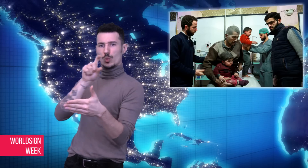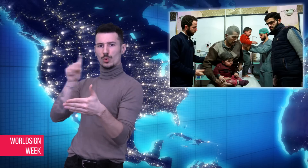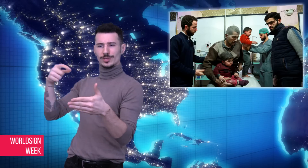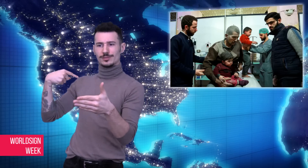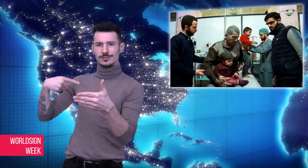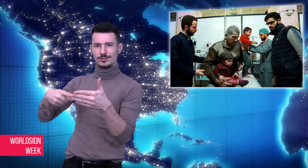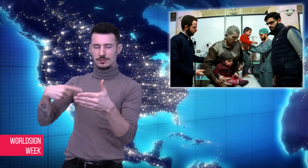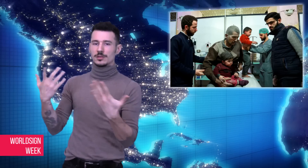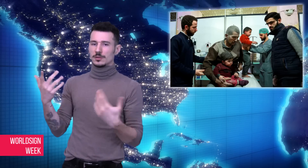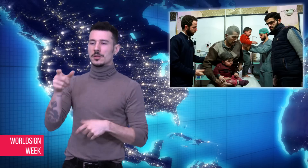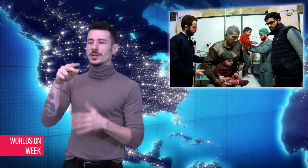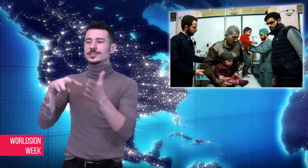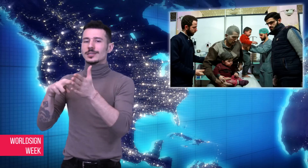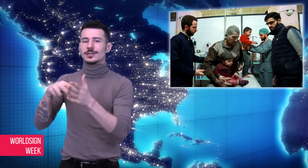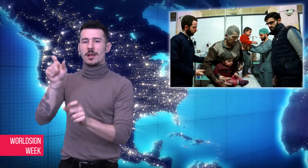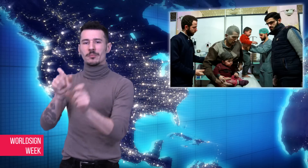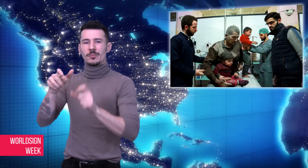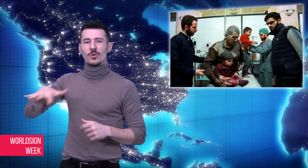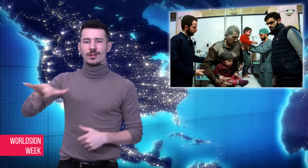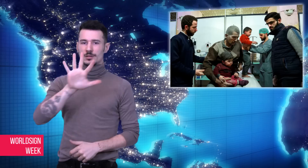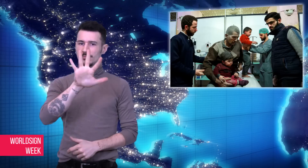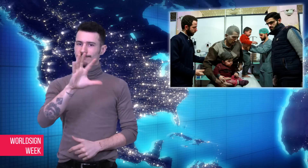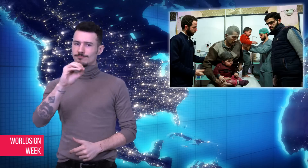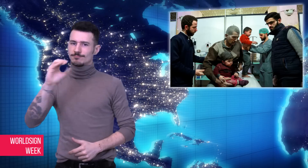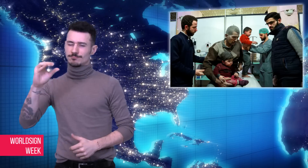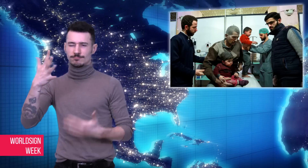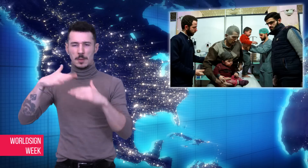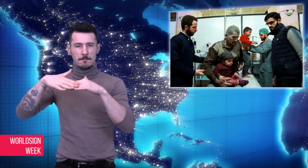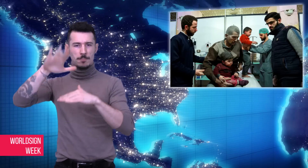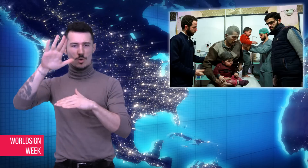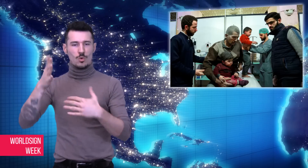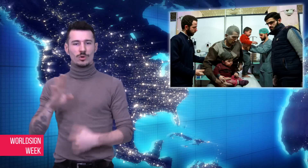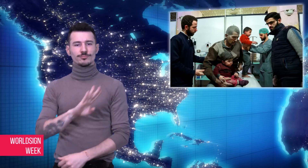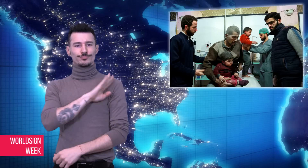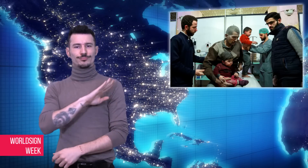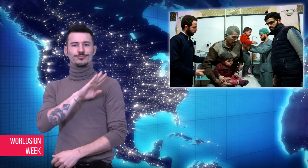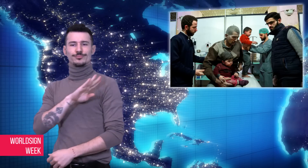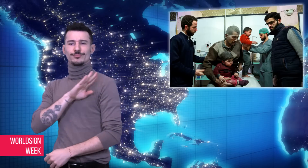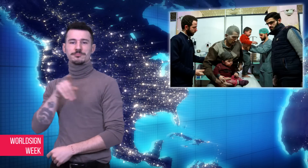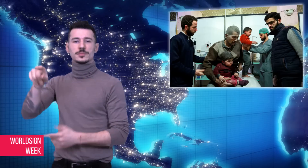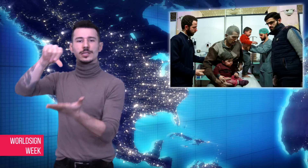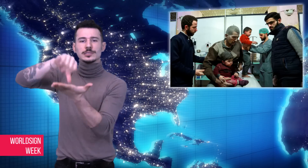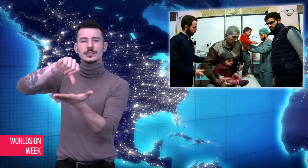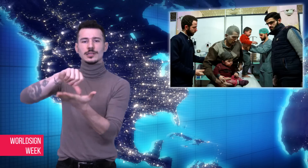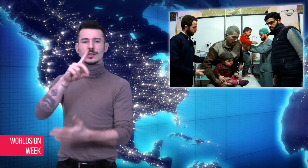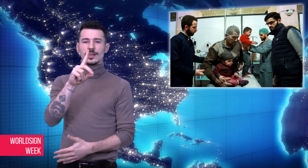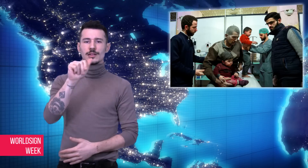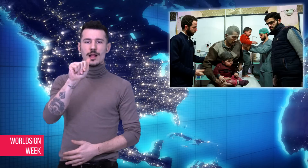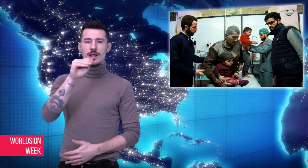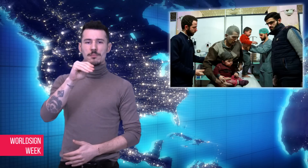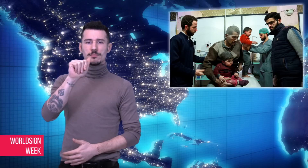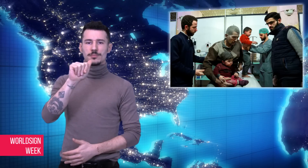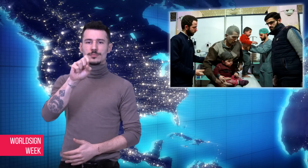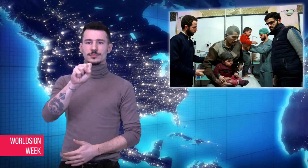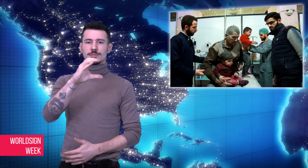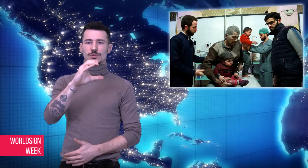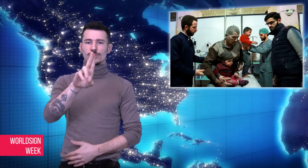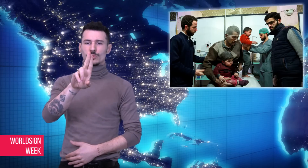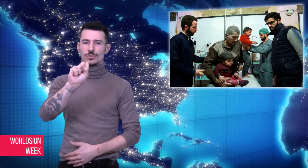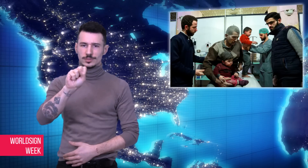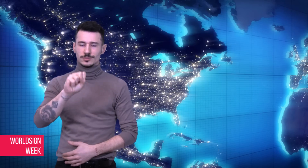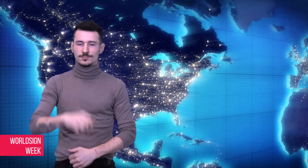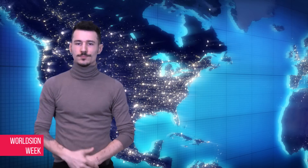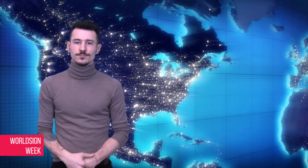the ceasefire resolution.